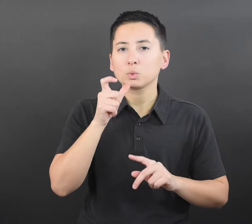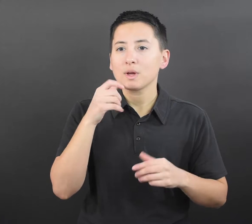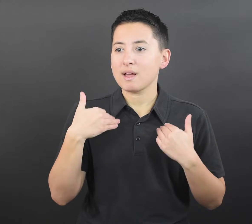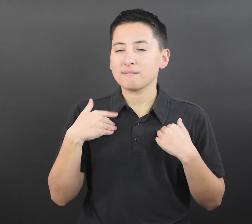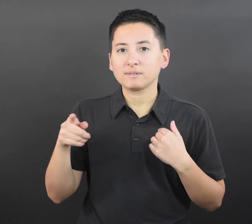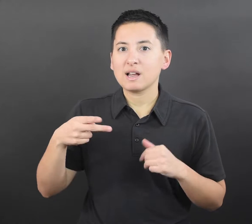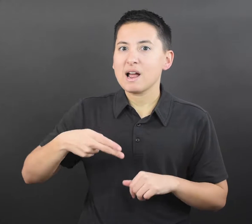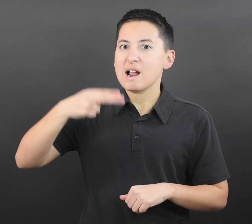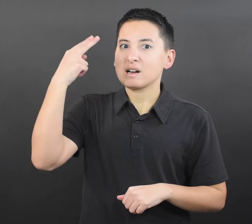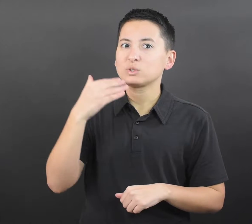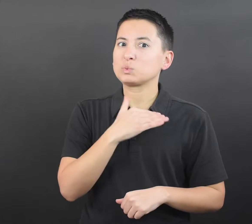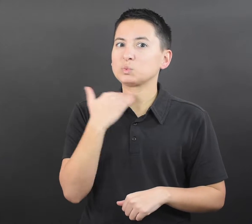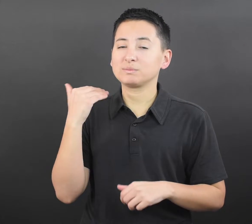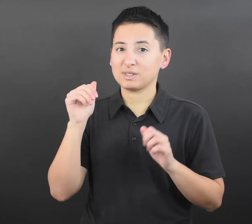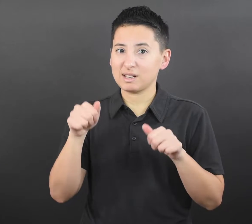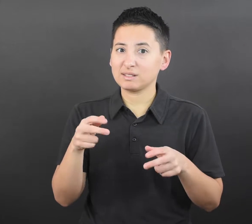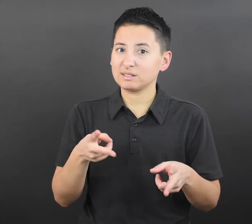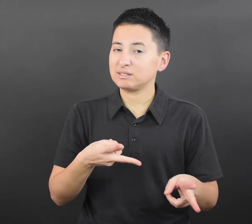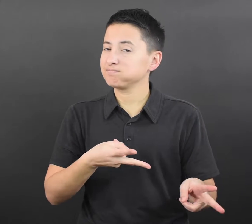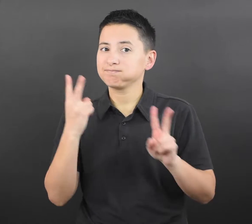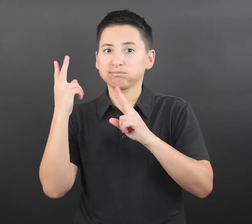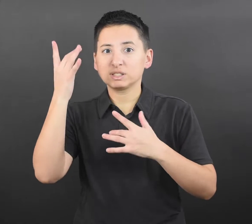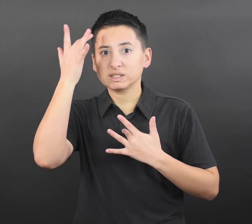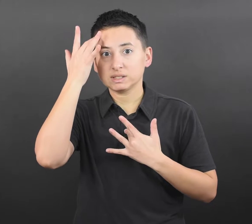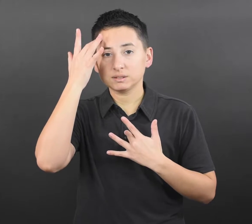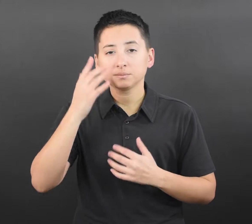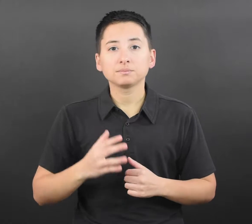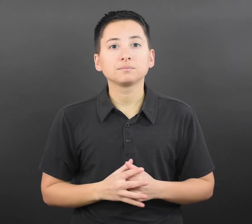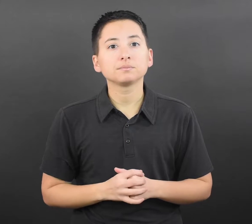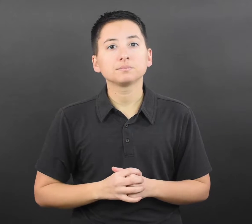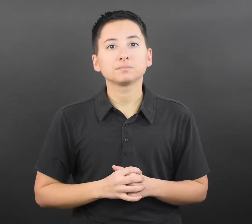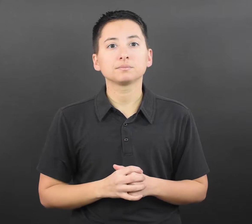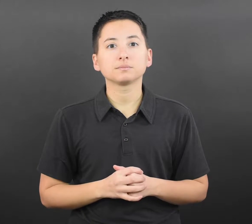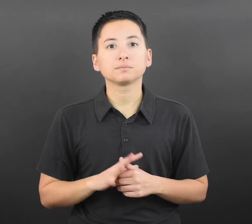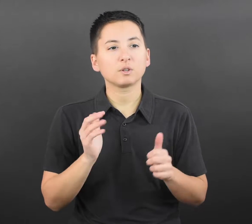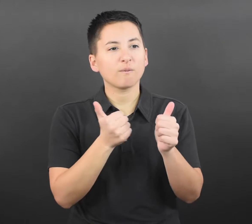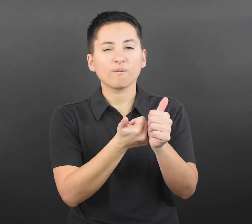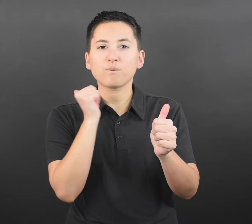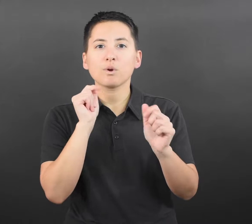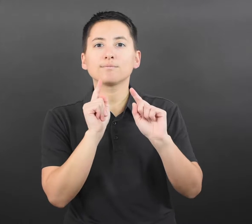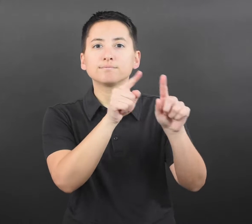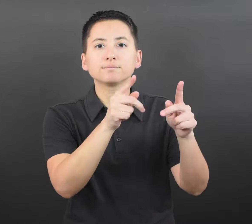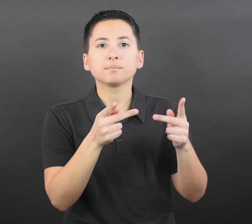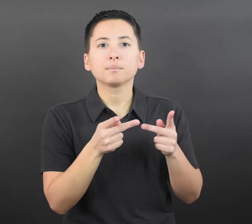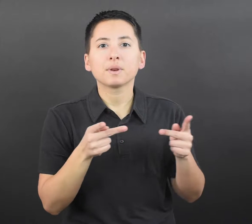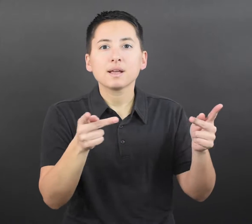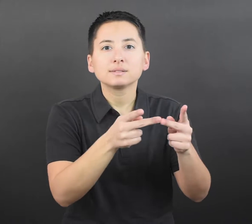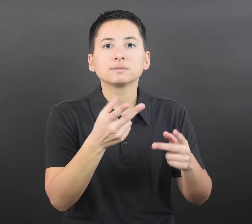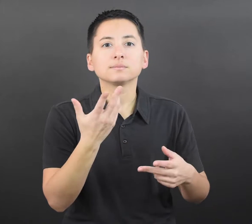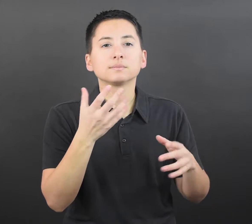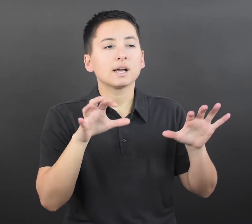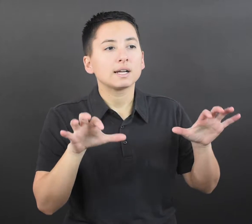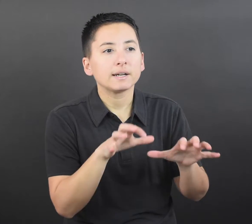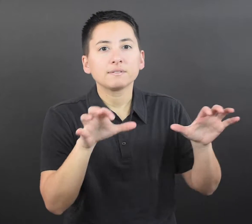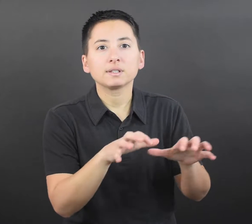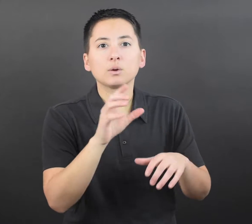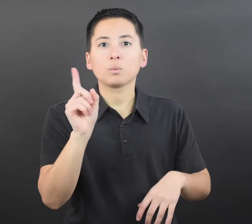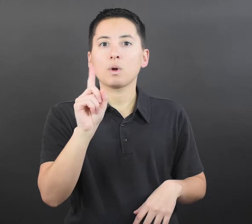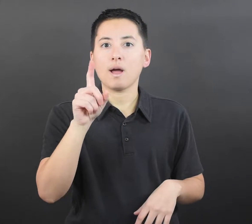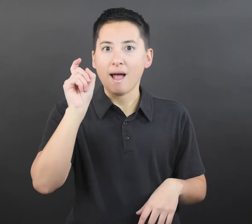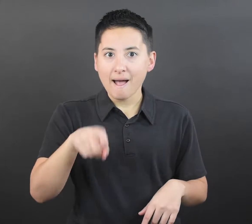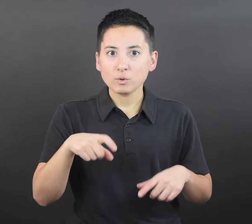• Wear a well-fitted mask, even at home. • Stay away from others who are at risk